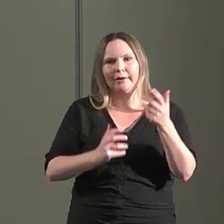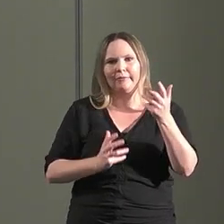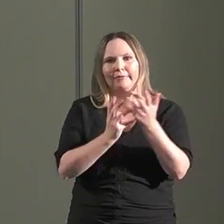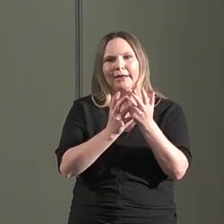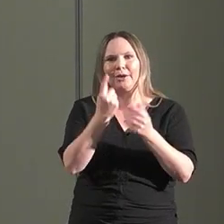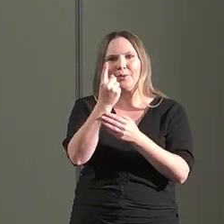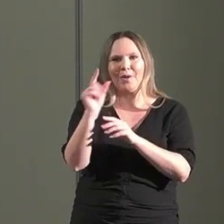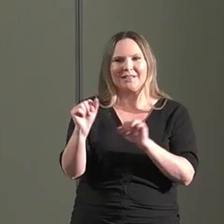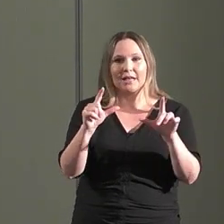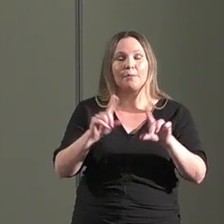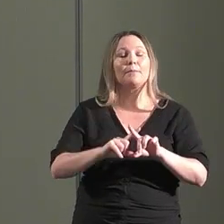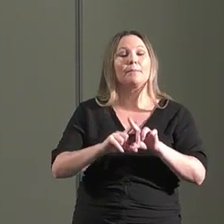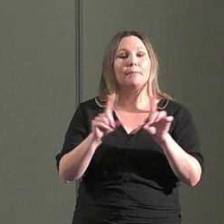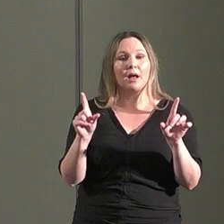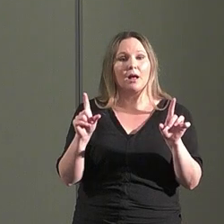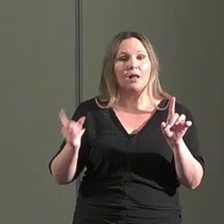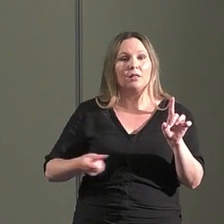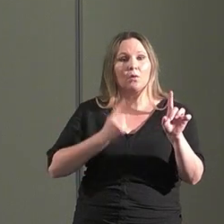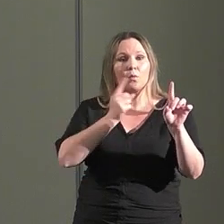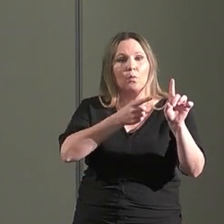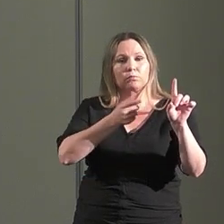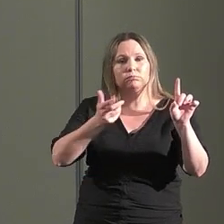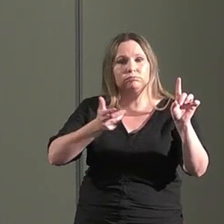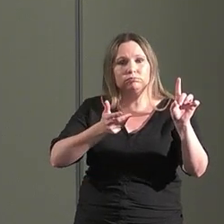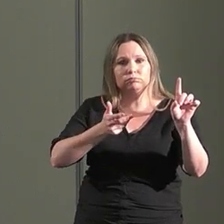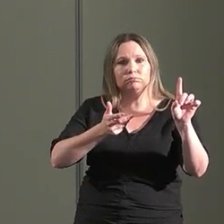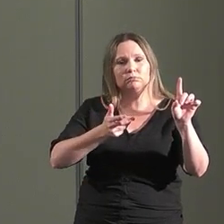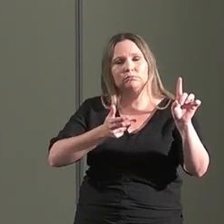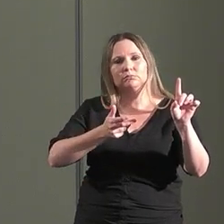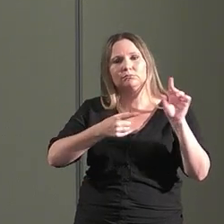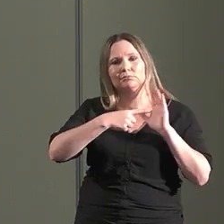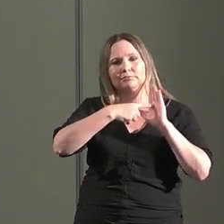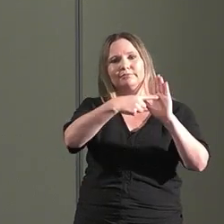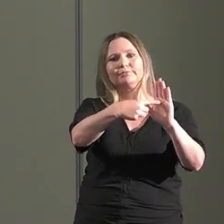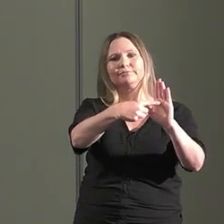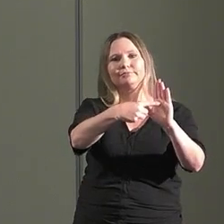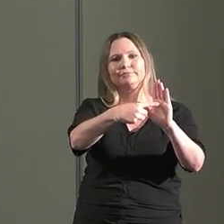The goal is to present to the big picture.